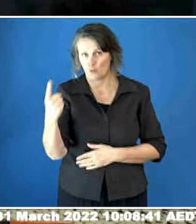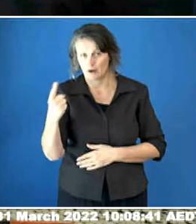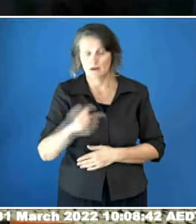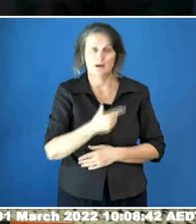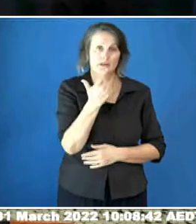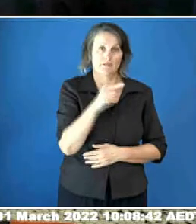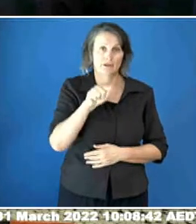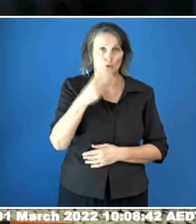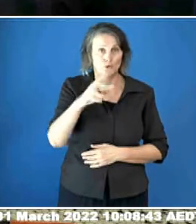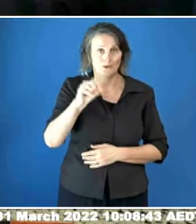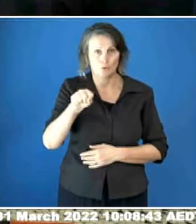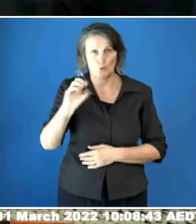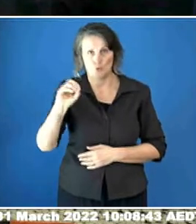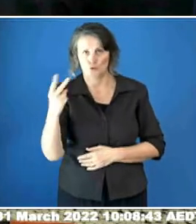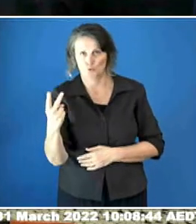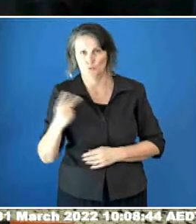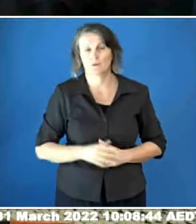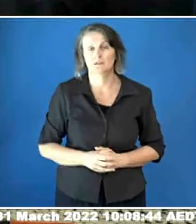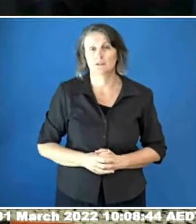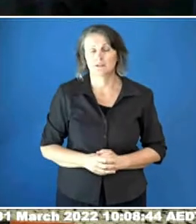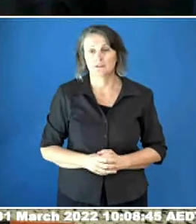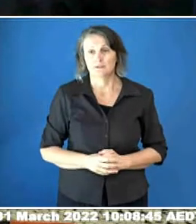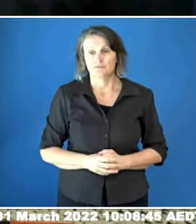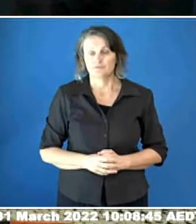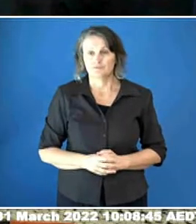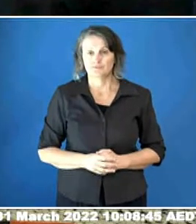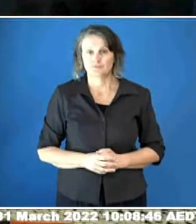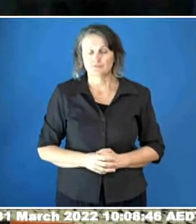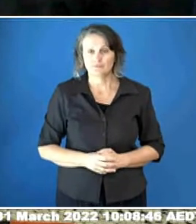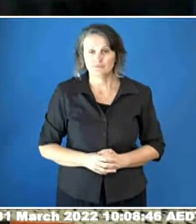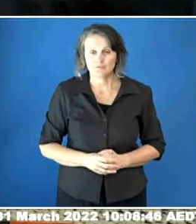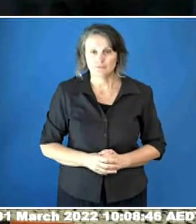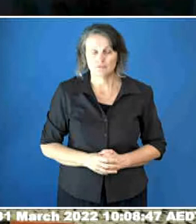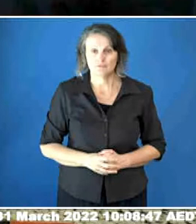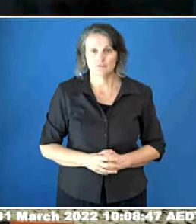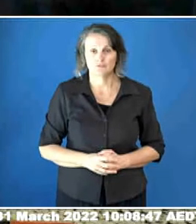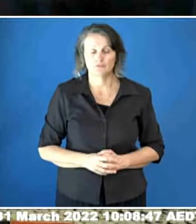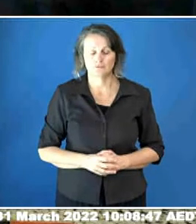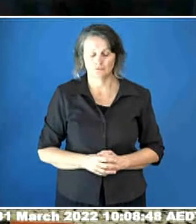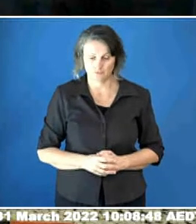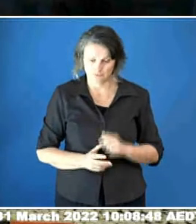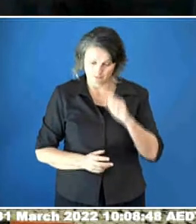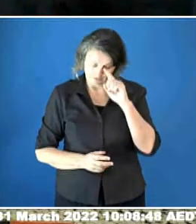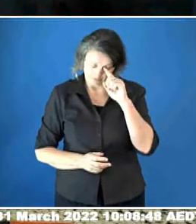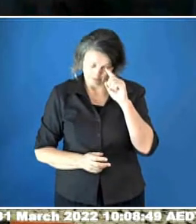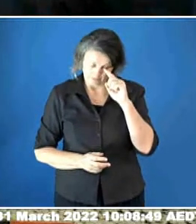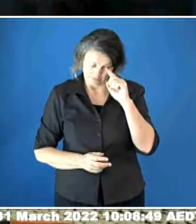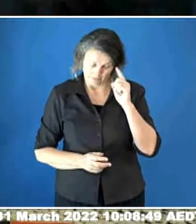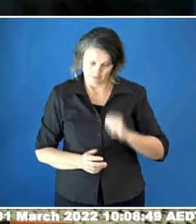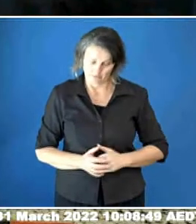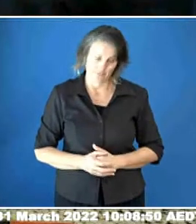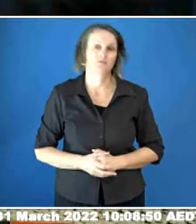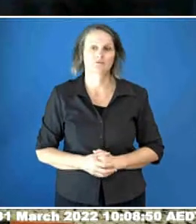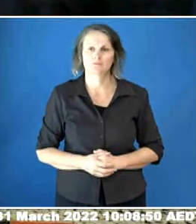I'm not sure we can hear you, Chair.